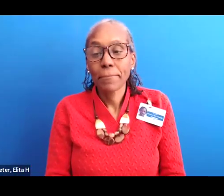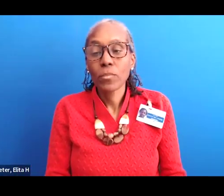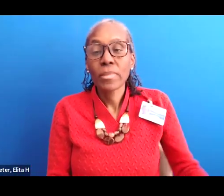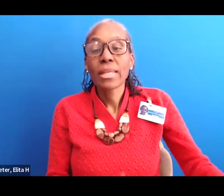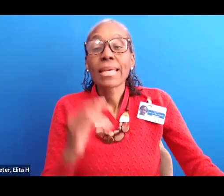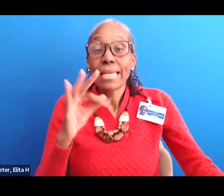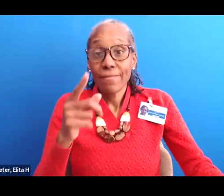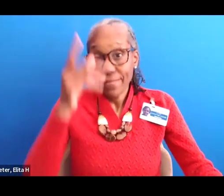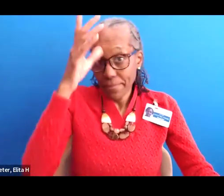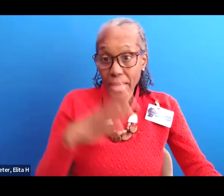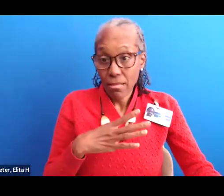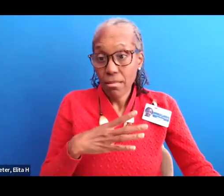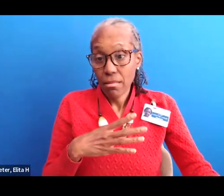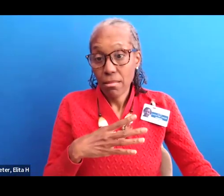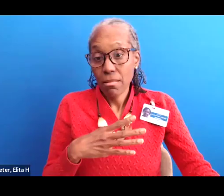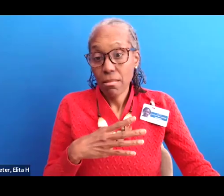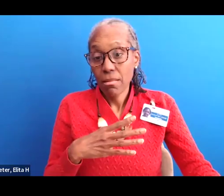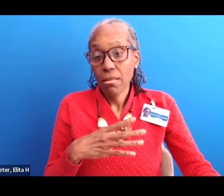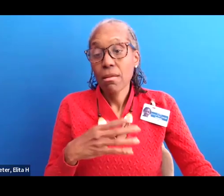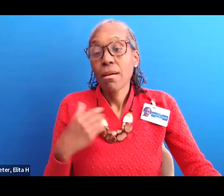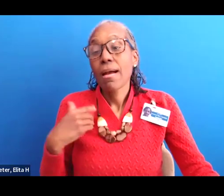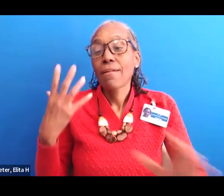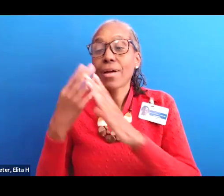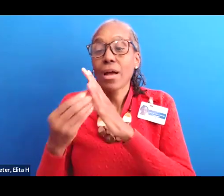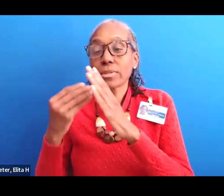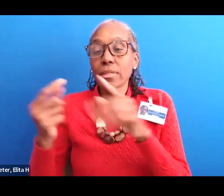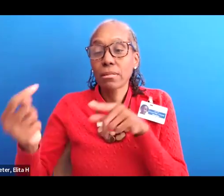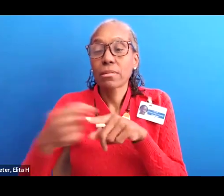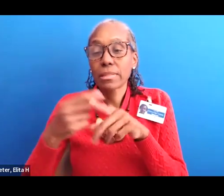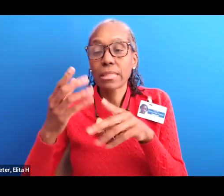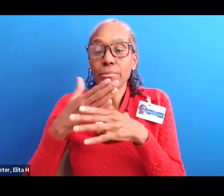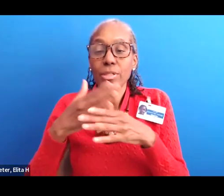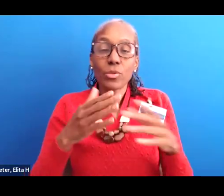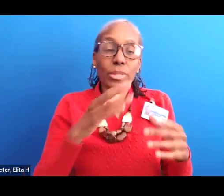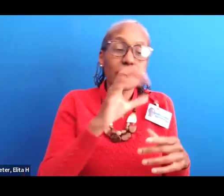If you're a male, there are external catheters that you can wear in between catheterizing.